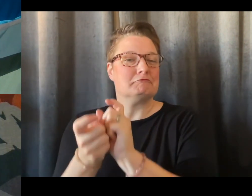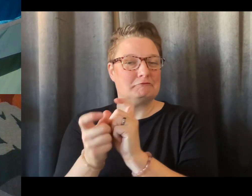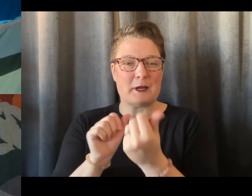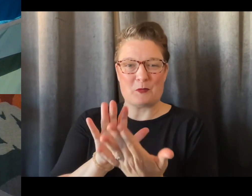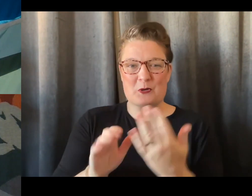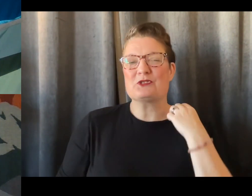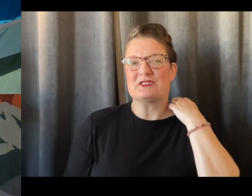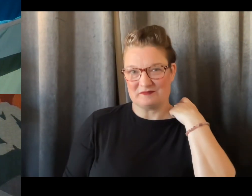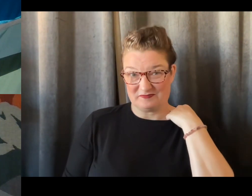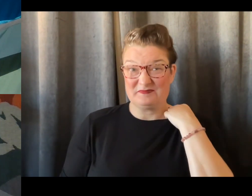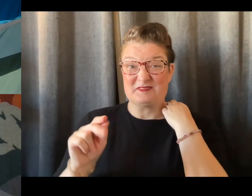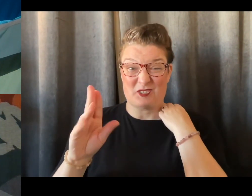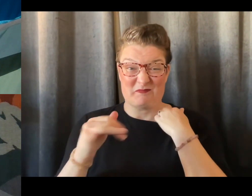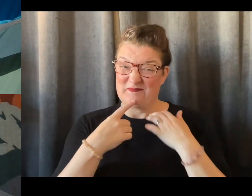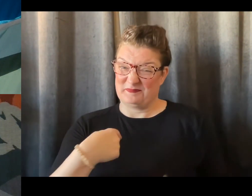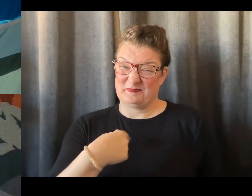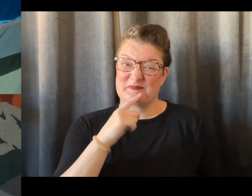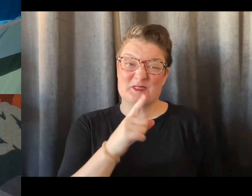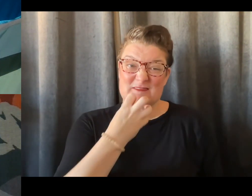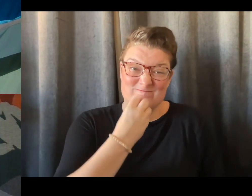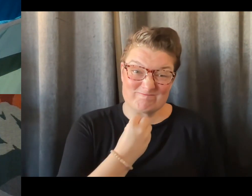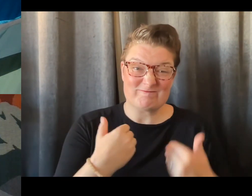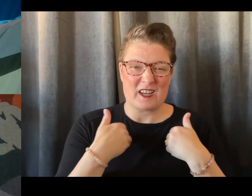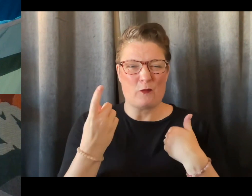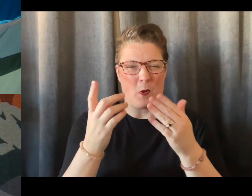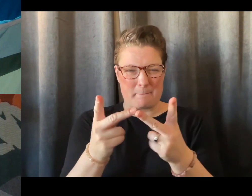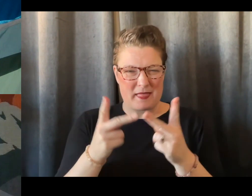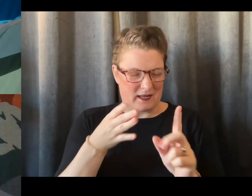Nomy: It's been so helpful to me to have a clear place to go and look at when the